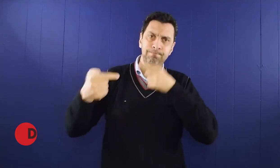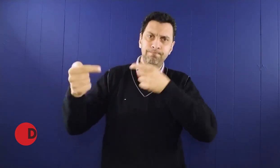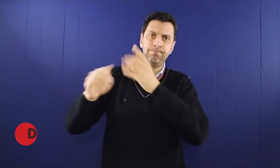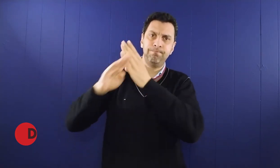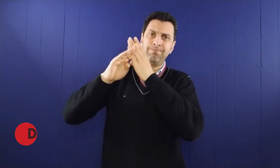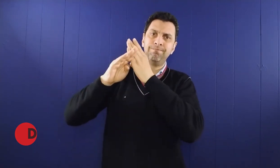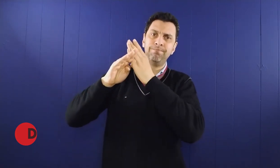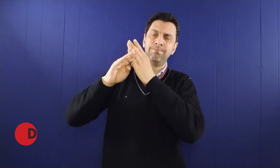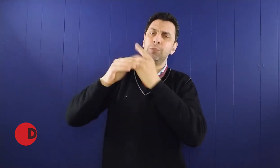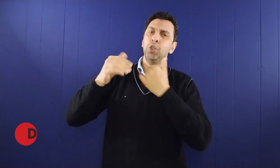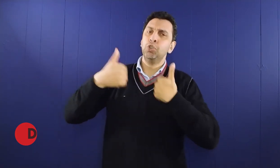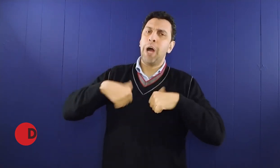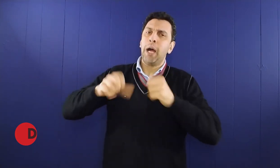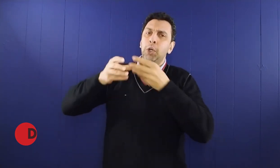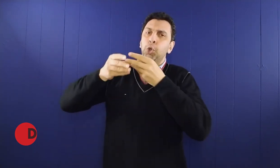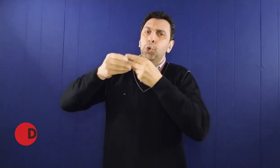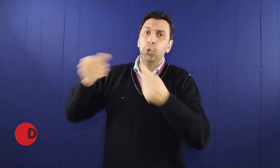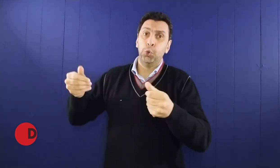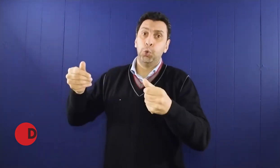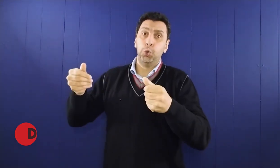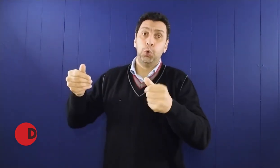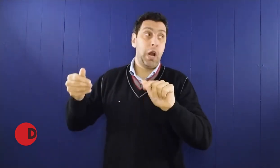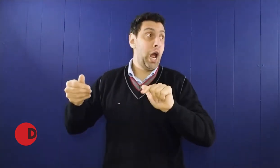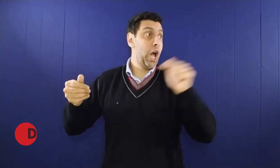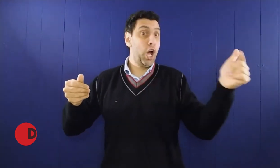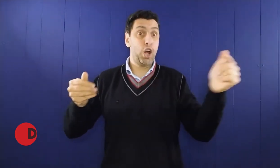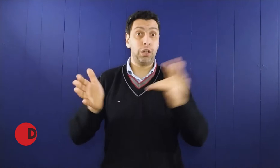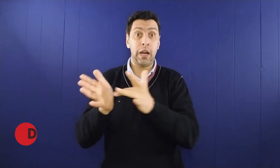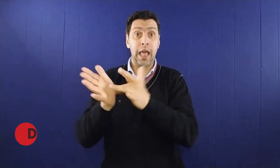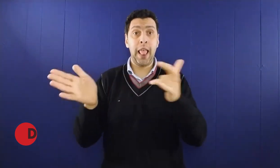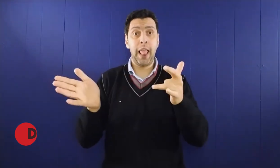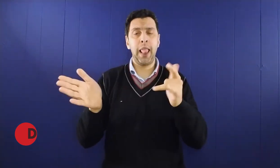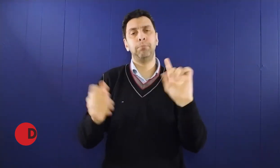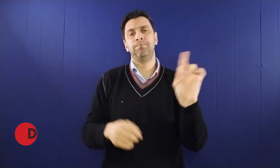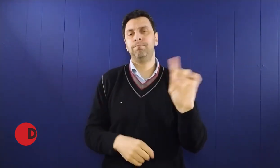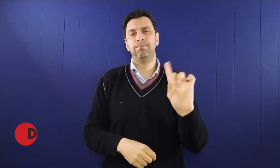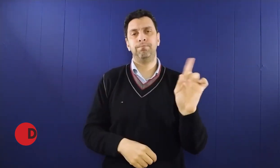benefits us in overcoming barriers as a solution as long